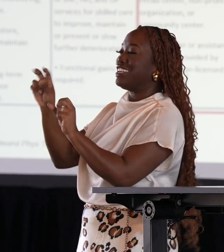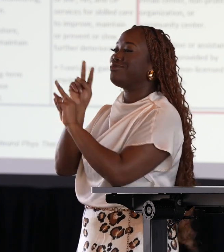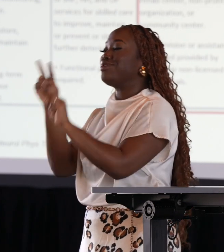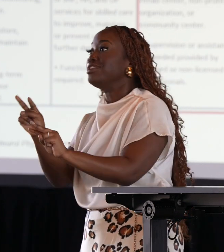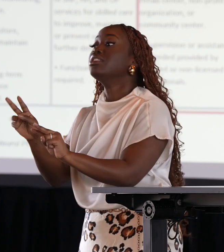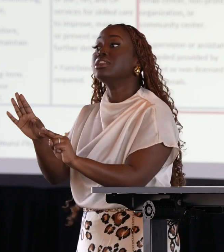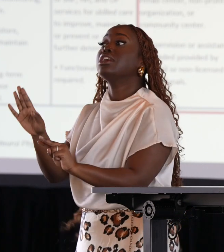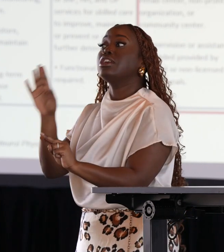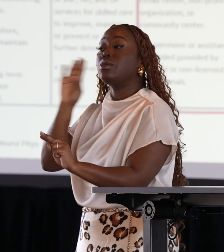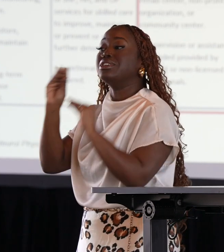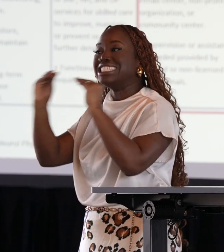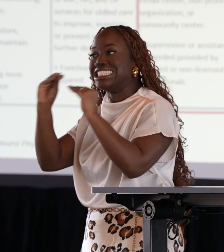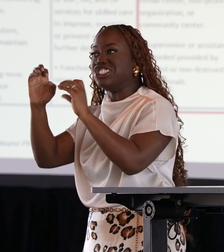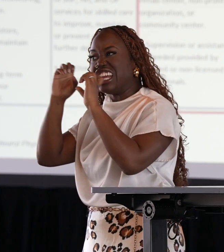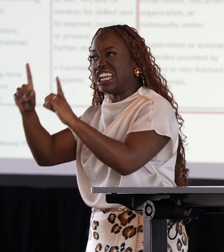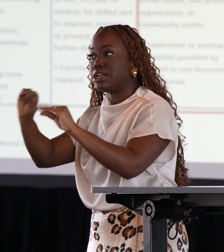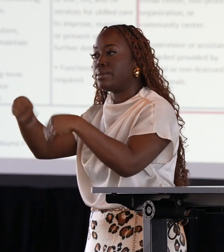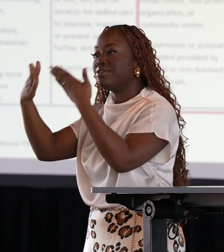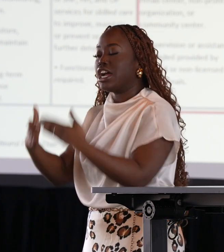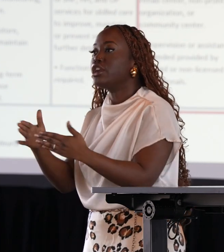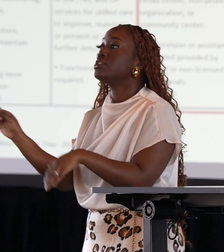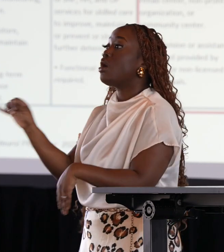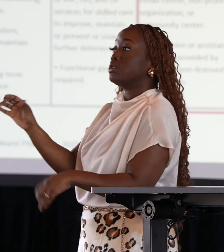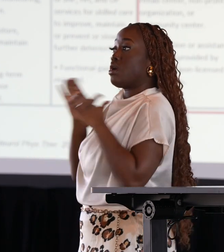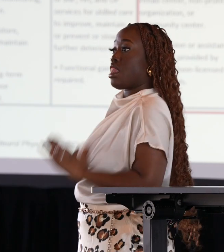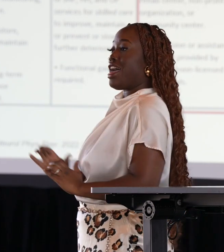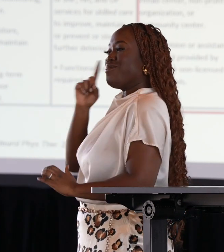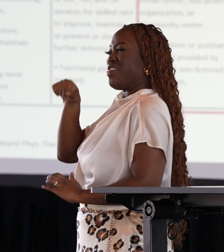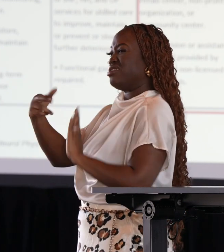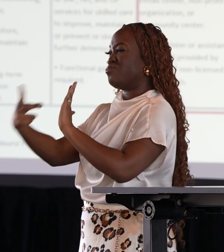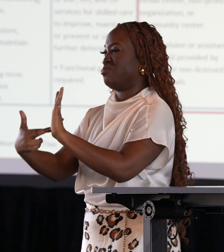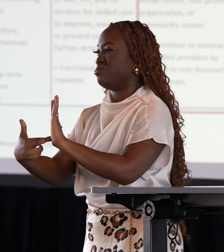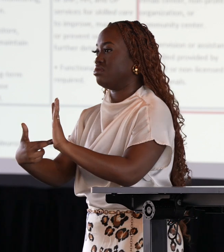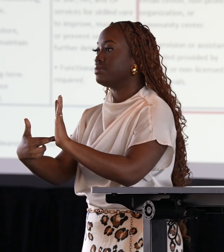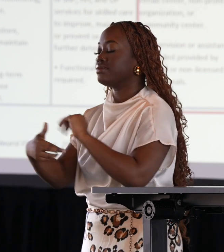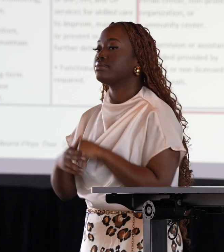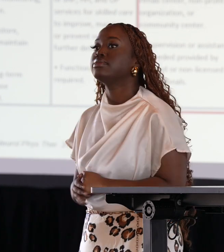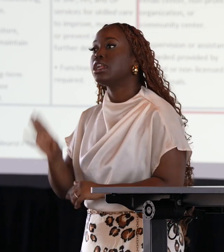that they need to teach and educate providers and clients about this rule, okay? And I'll talk a little bit more about